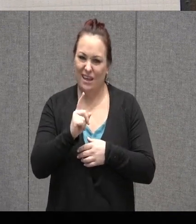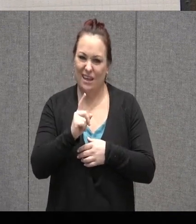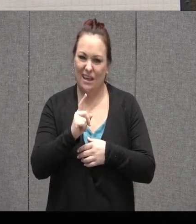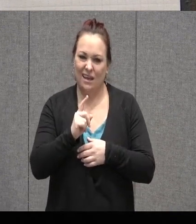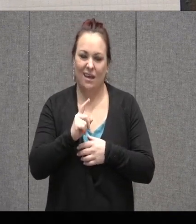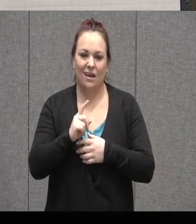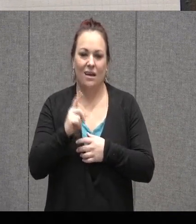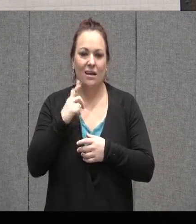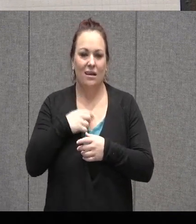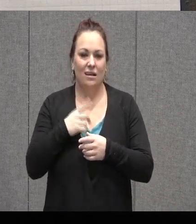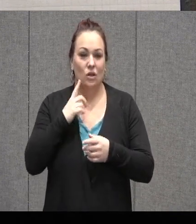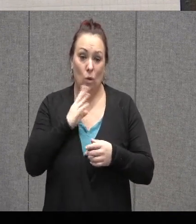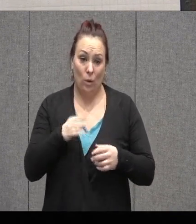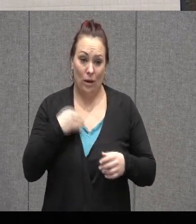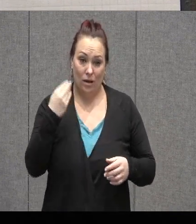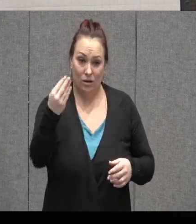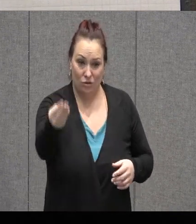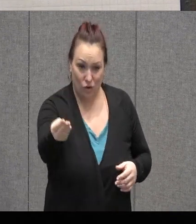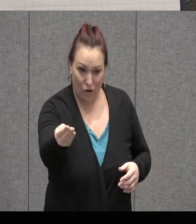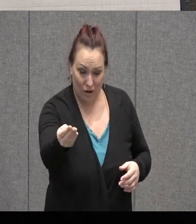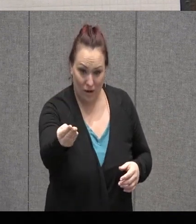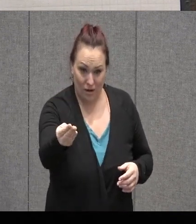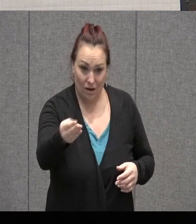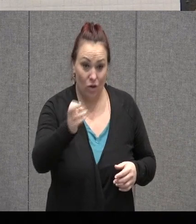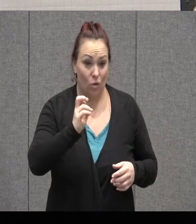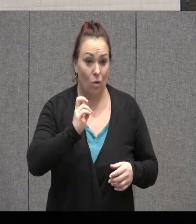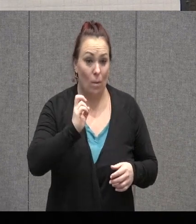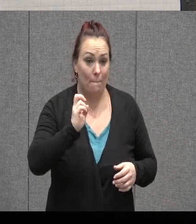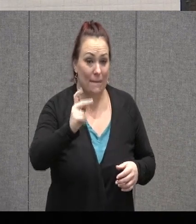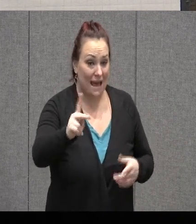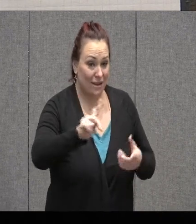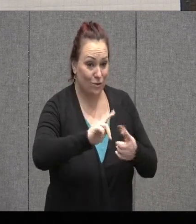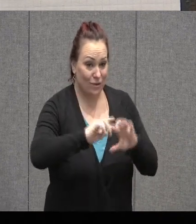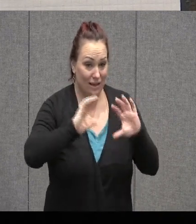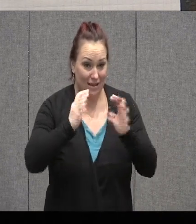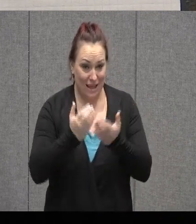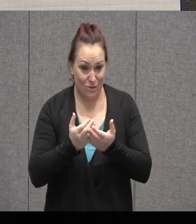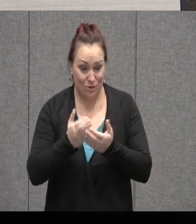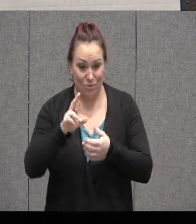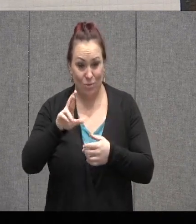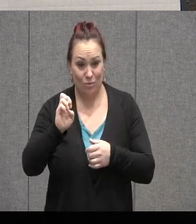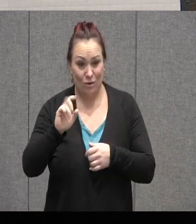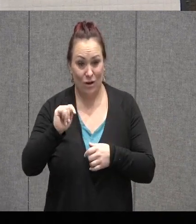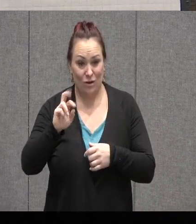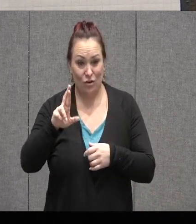So, but that means you return it. Return to the classroom, turn around and go back to the classroom.